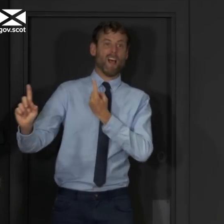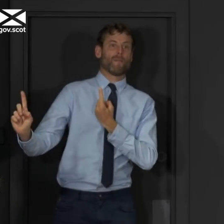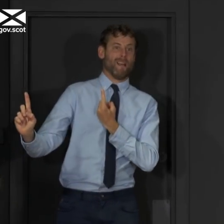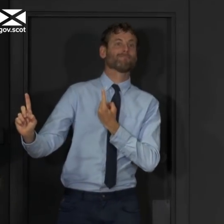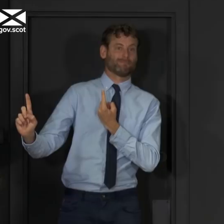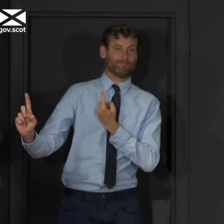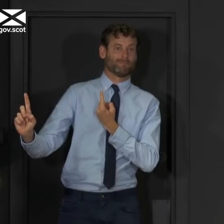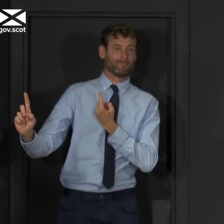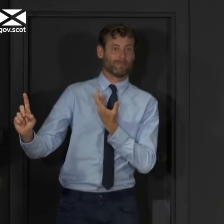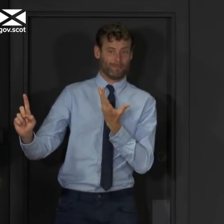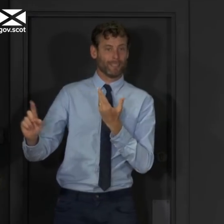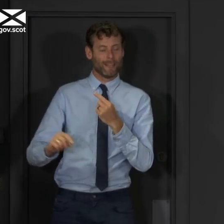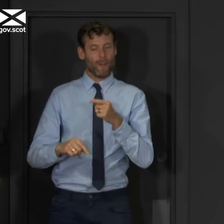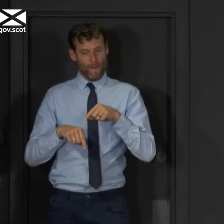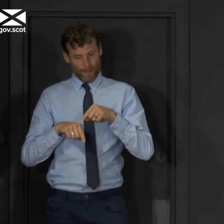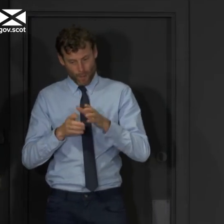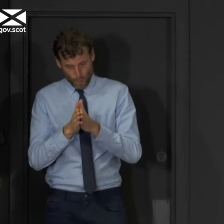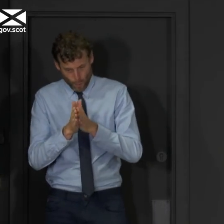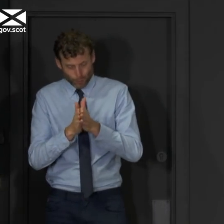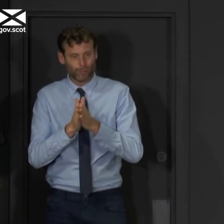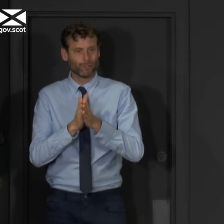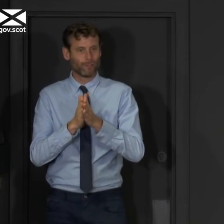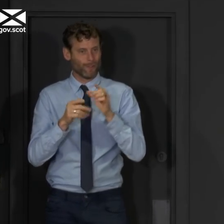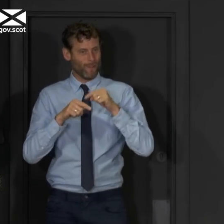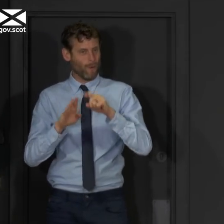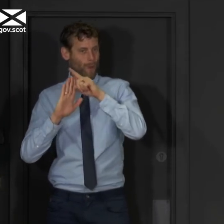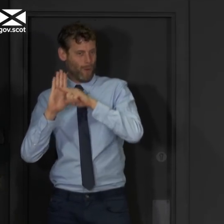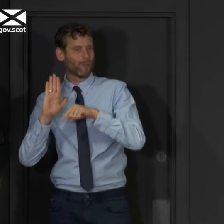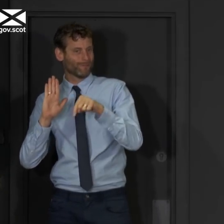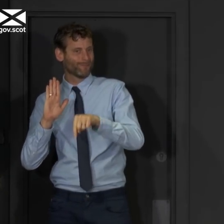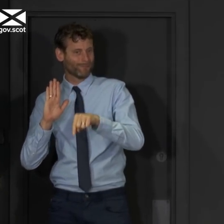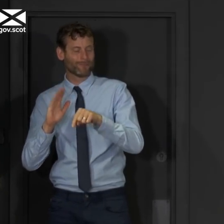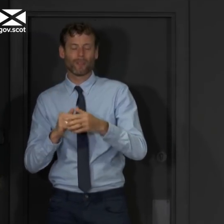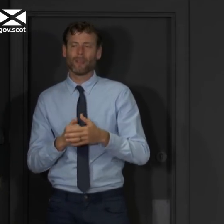as a result - is by continuing to stick to the key public health guidance. And of course,